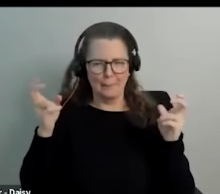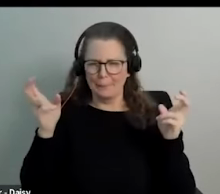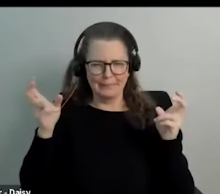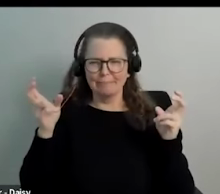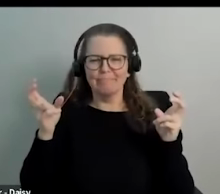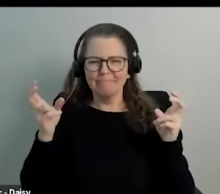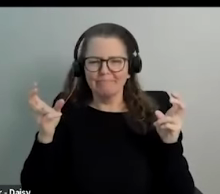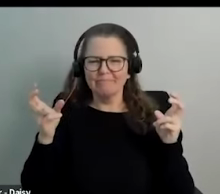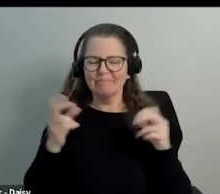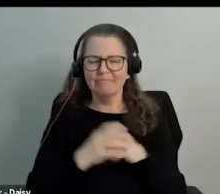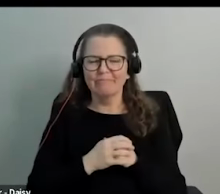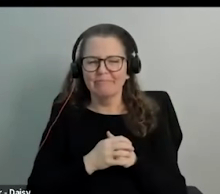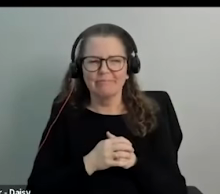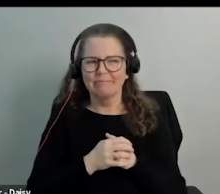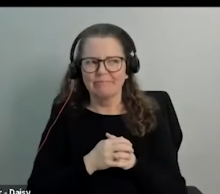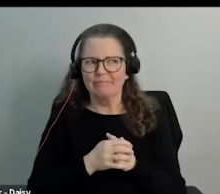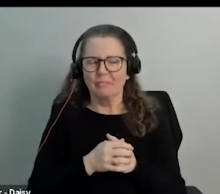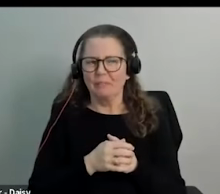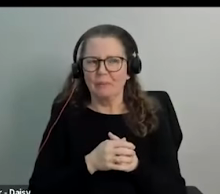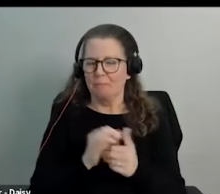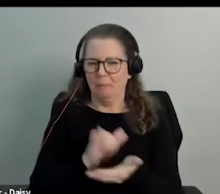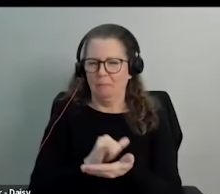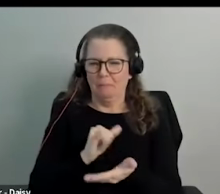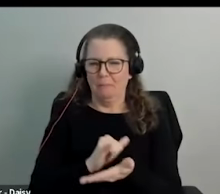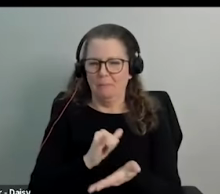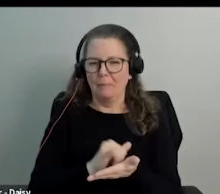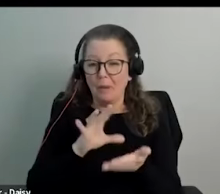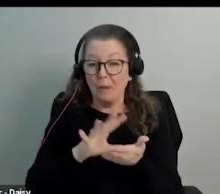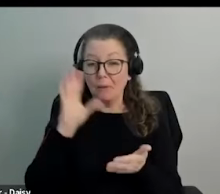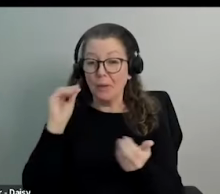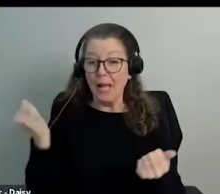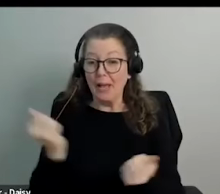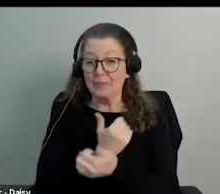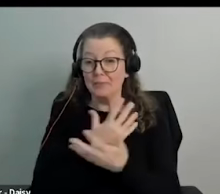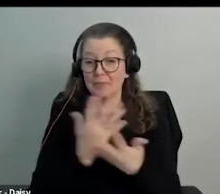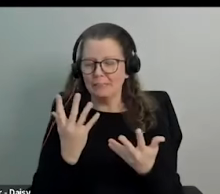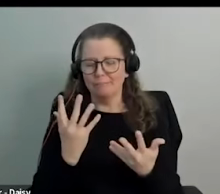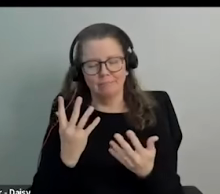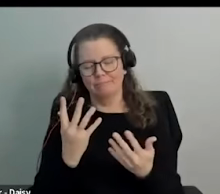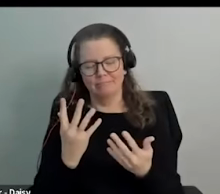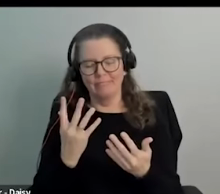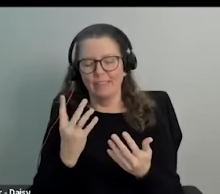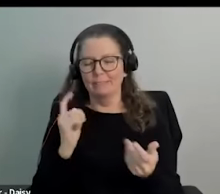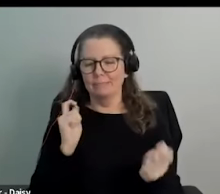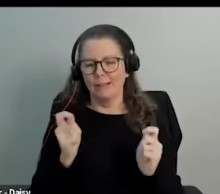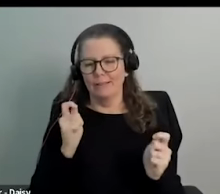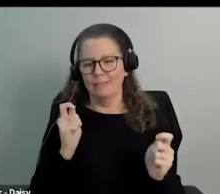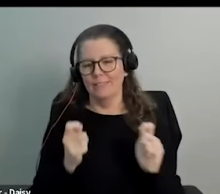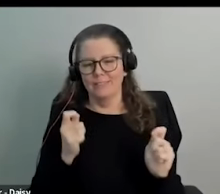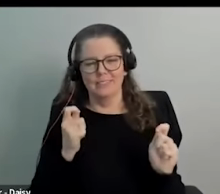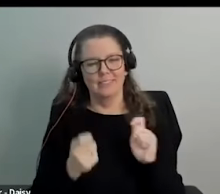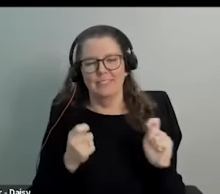that you will never learn at all. And it's always changing, and it's always growing.